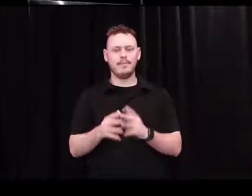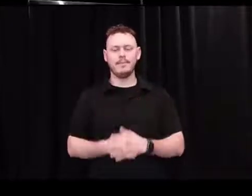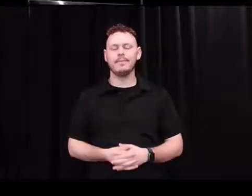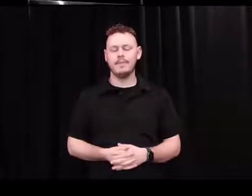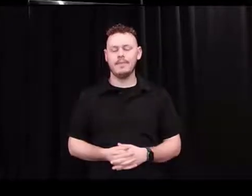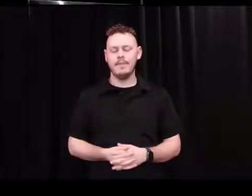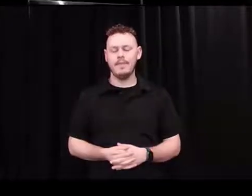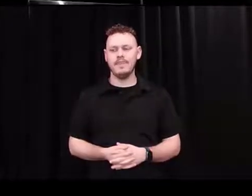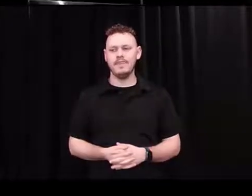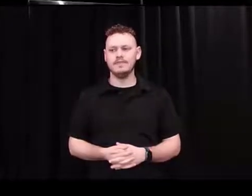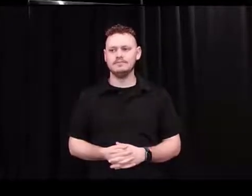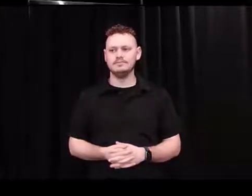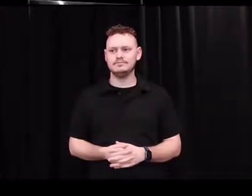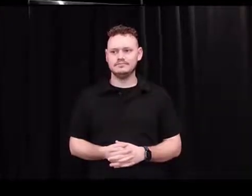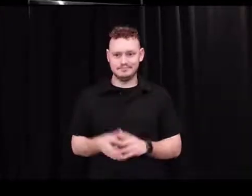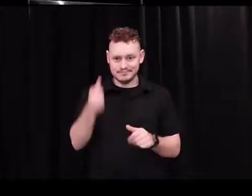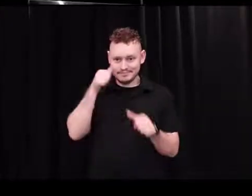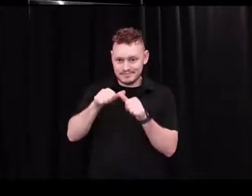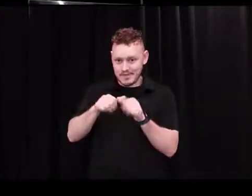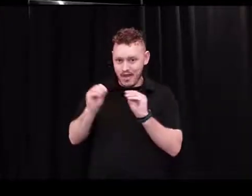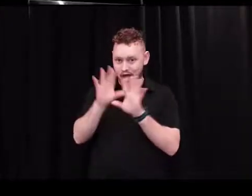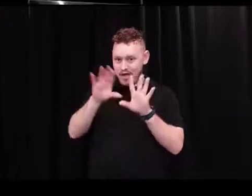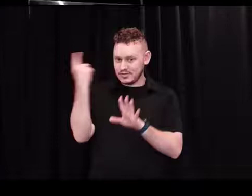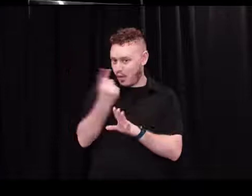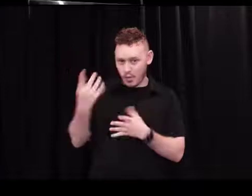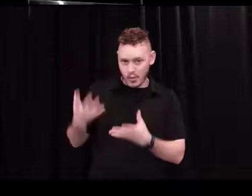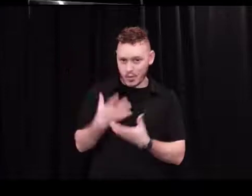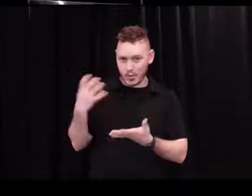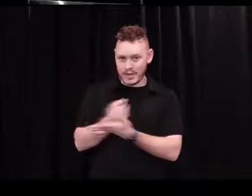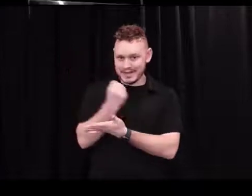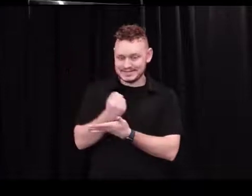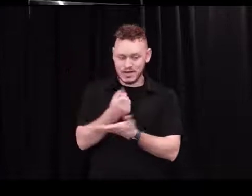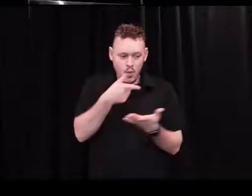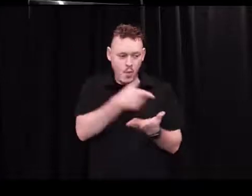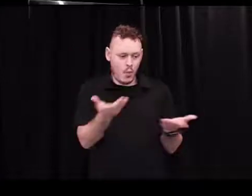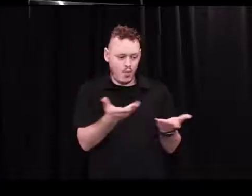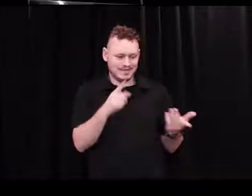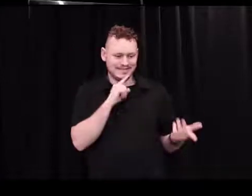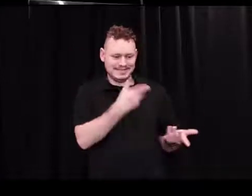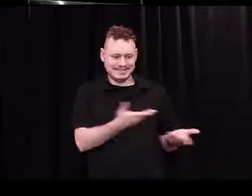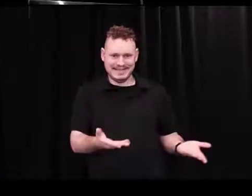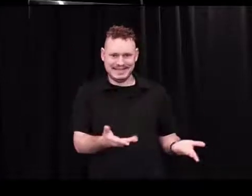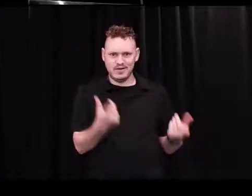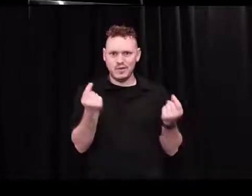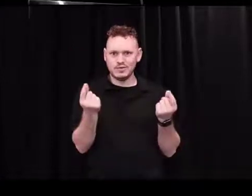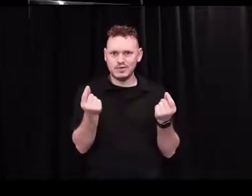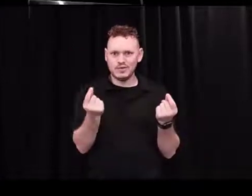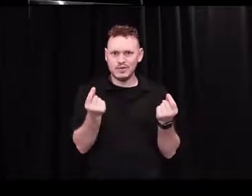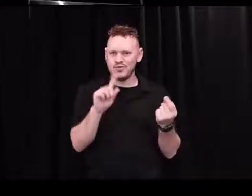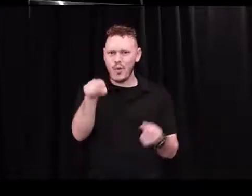know obvious always wins, what is is this thing and what does it do? That's the only thing that your user is going to be concerned with. They're not going to be concerned with